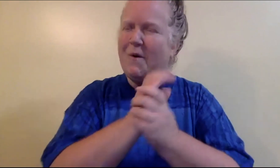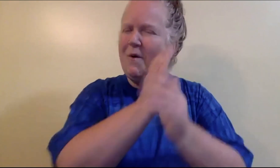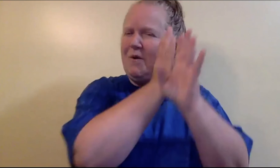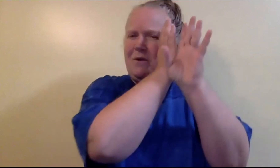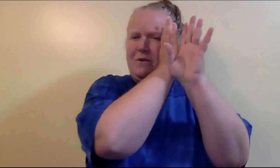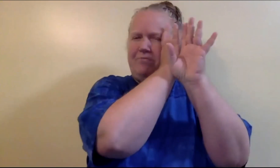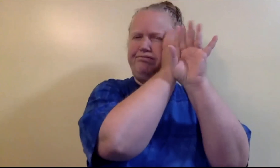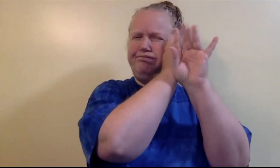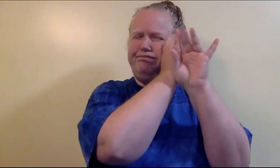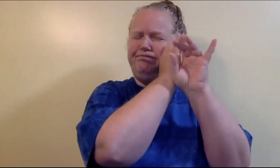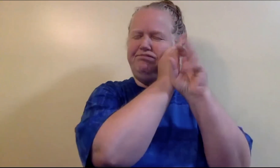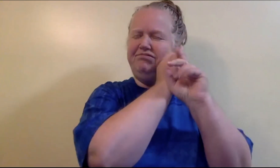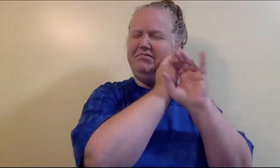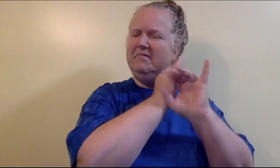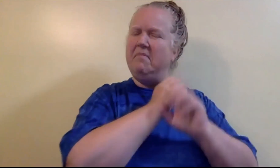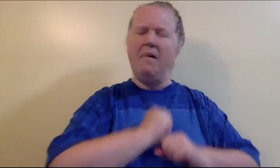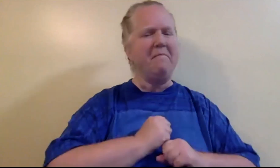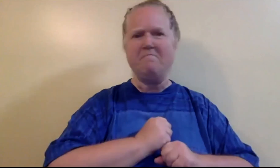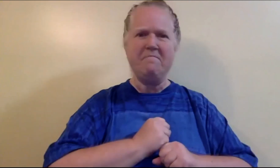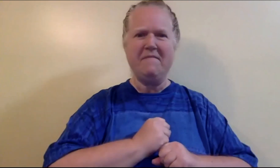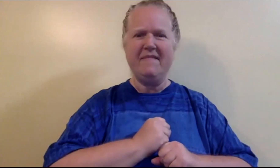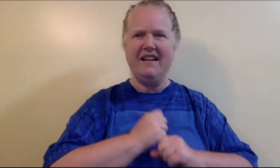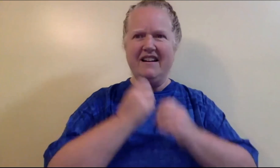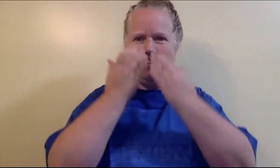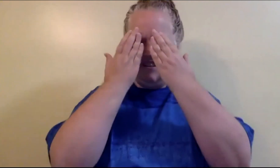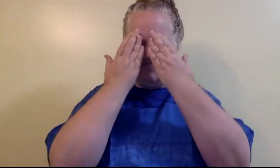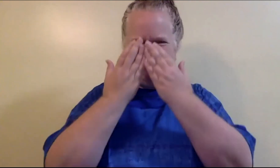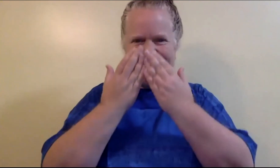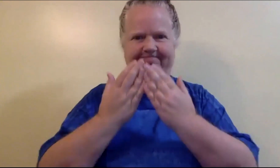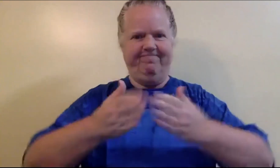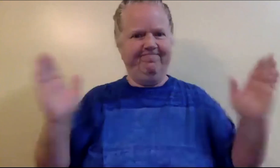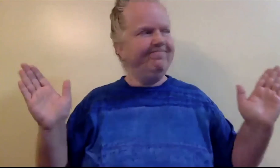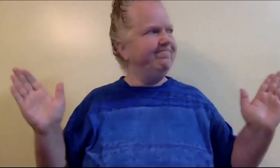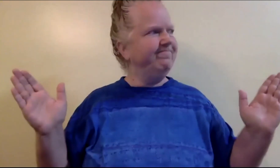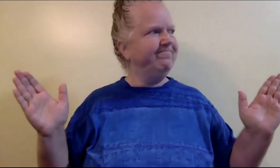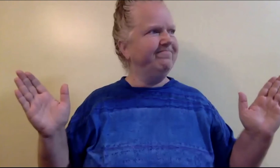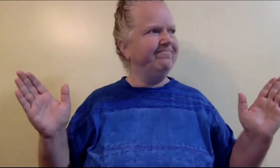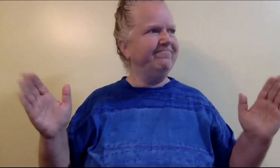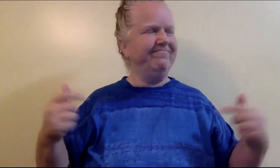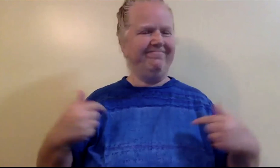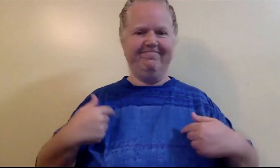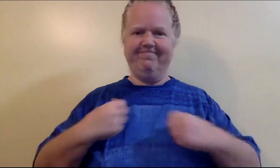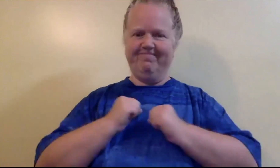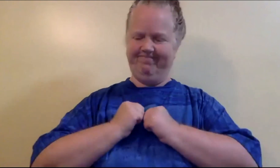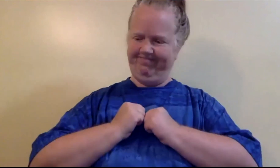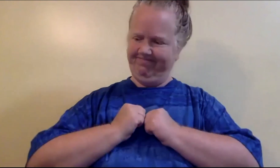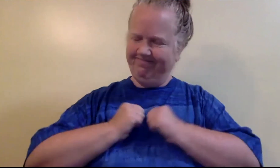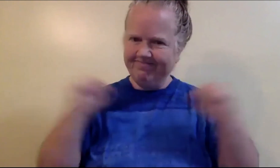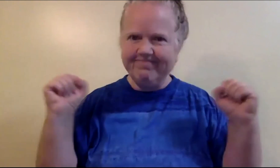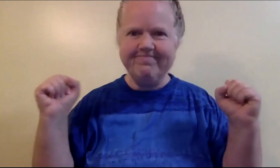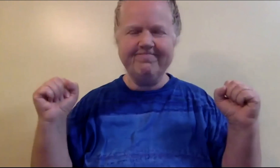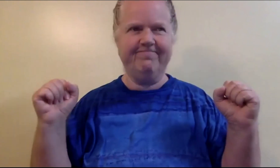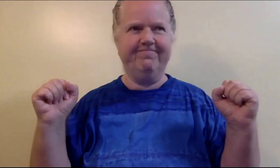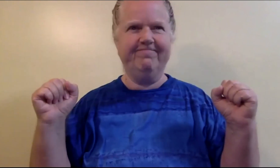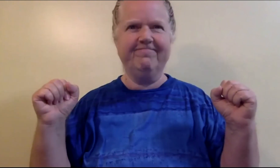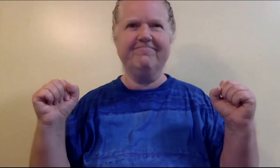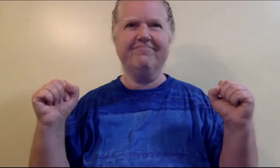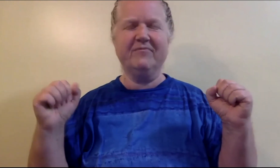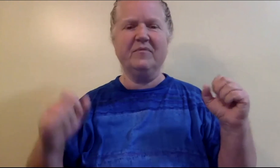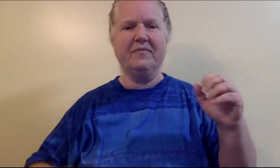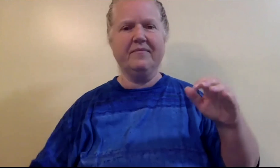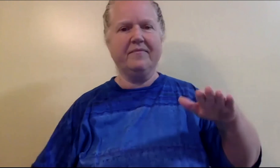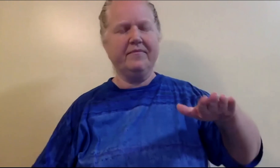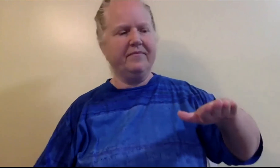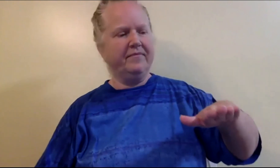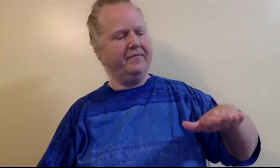I was finally aware and educated on the problems in our world that I was before choosing to turn away from.